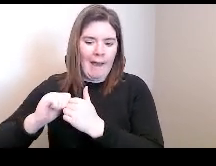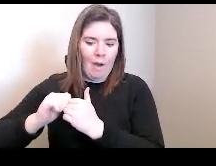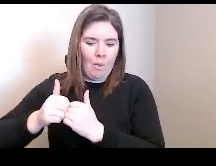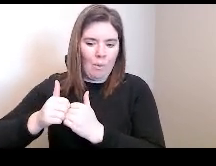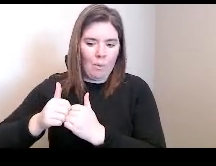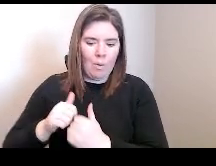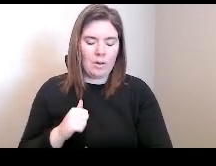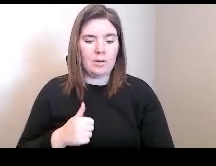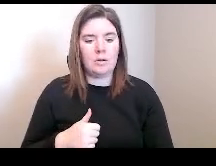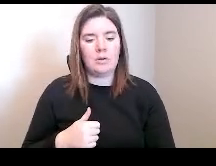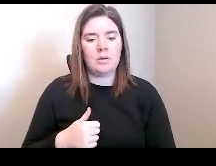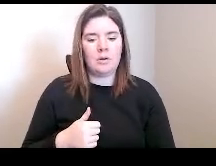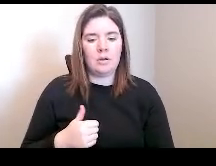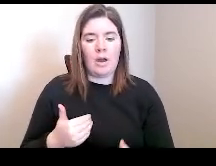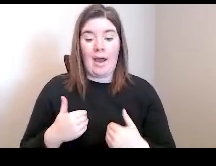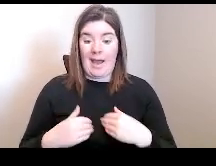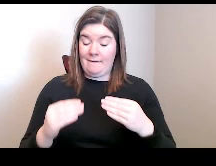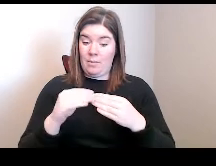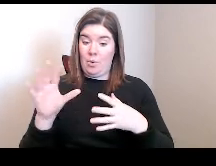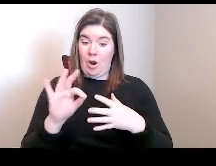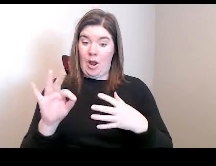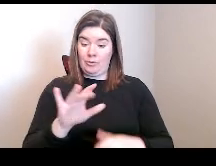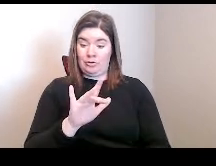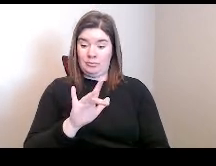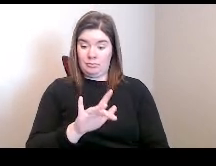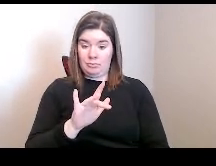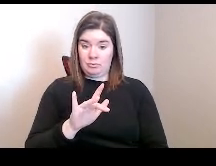I do have a "more options" link under here. I do want to click that quickly because there